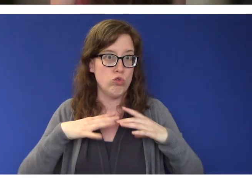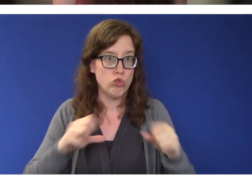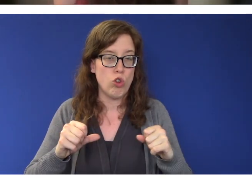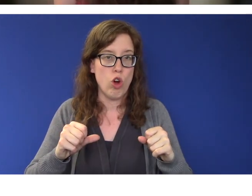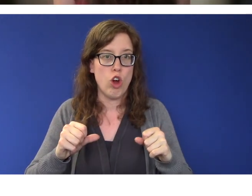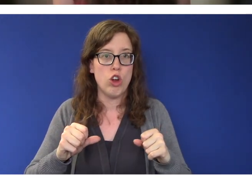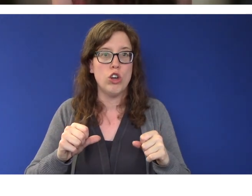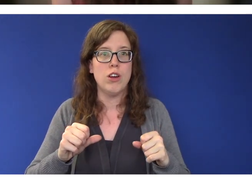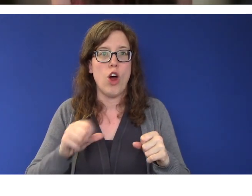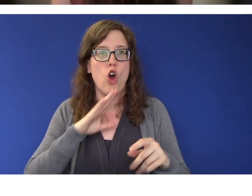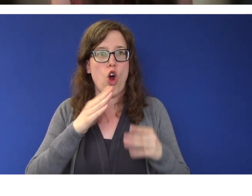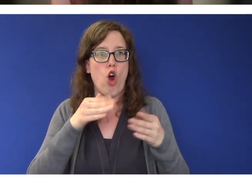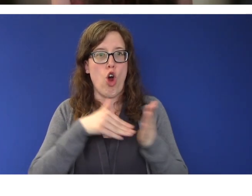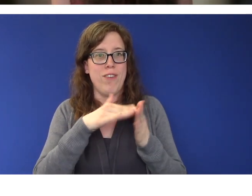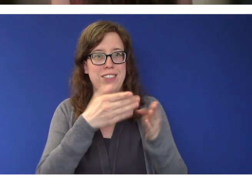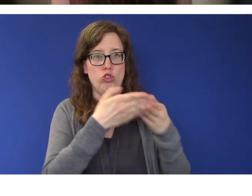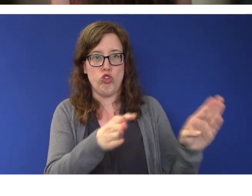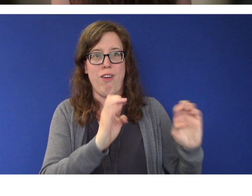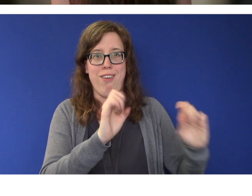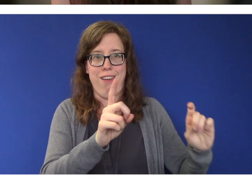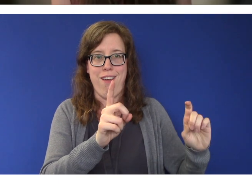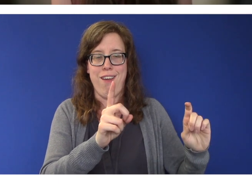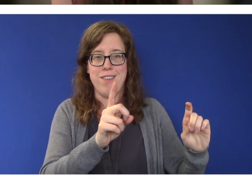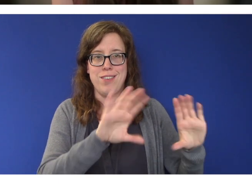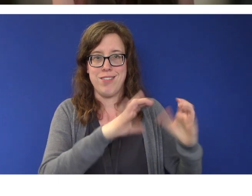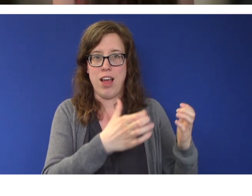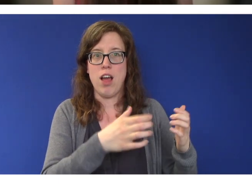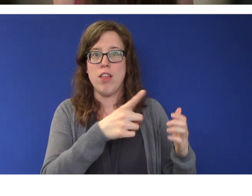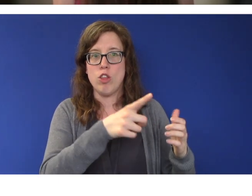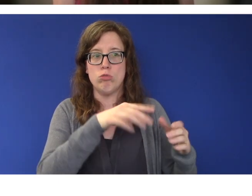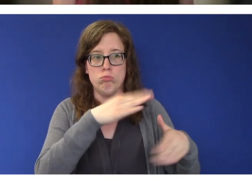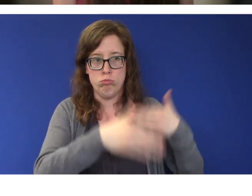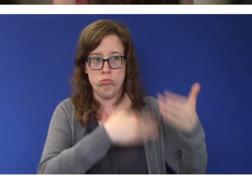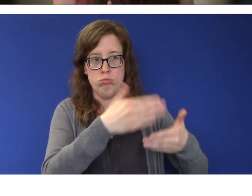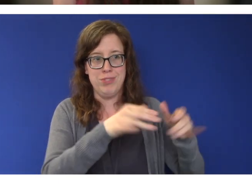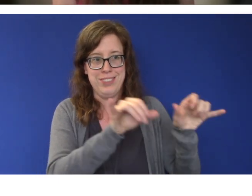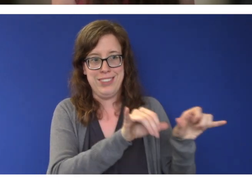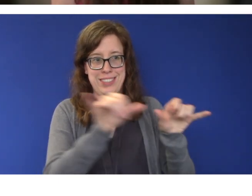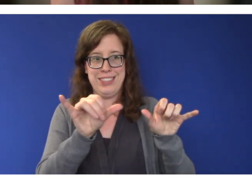Syndrome are in the general education setting. They’re functioning within that same range as their